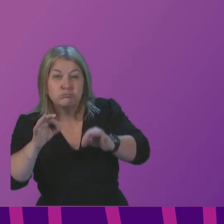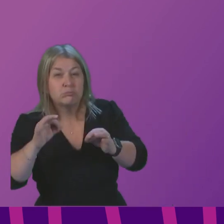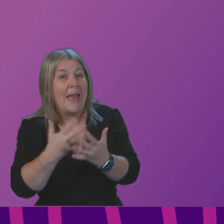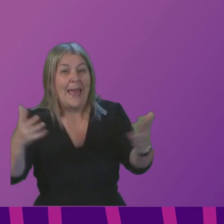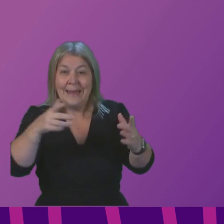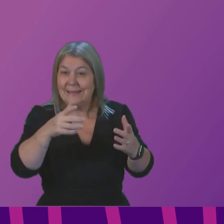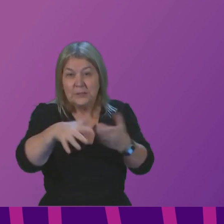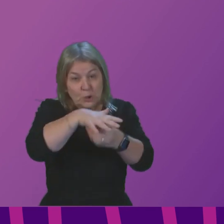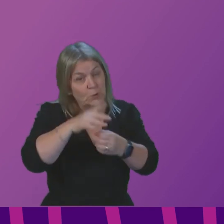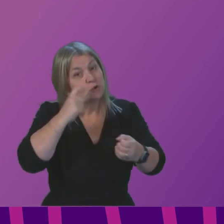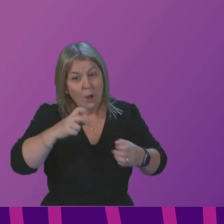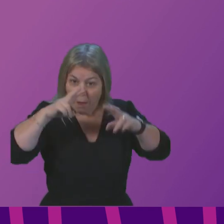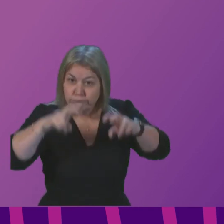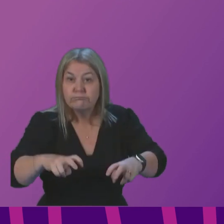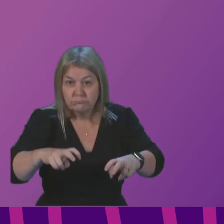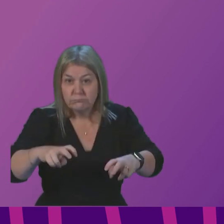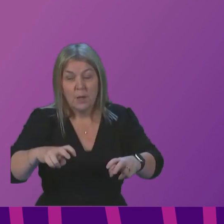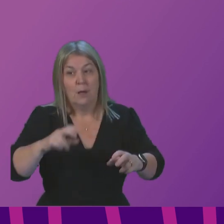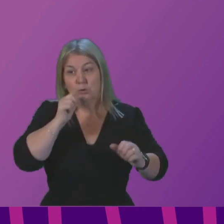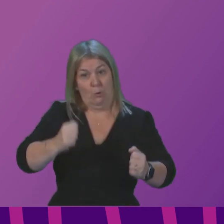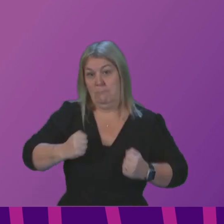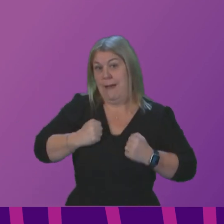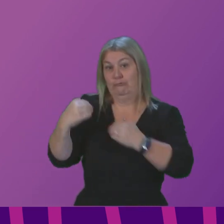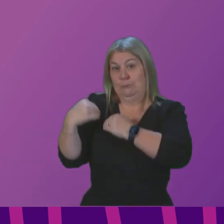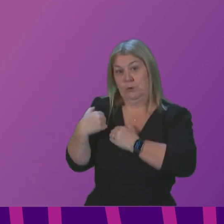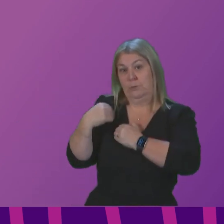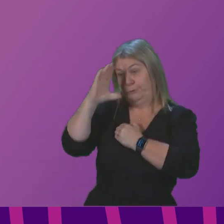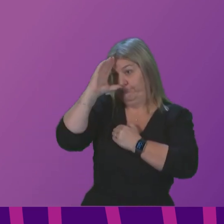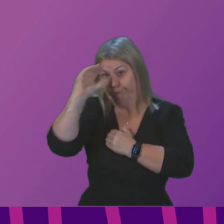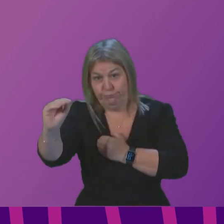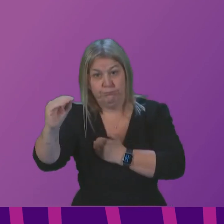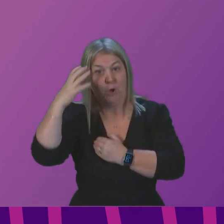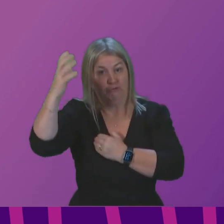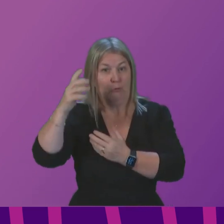as First Minister, to instruct the Crown Office in these matters. Similarly, the public inquiry